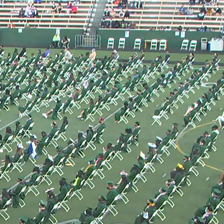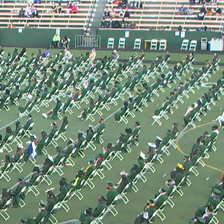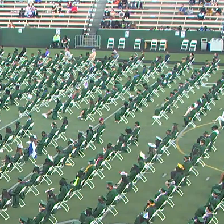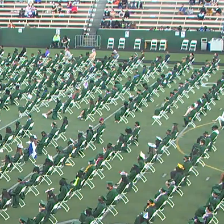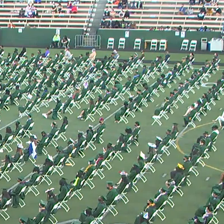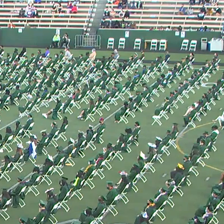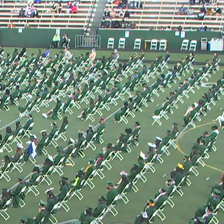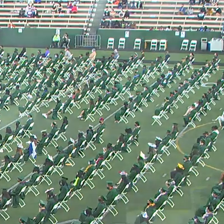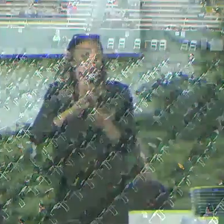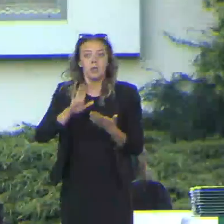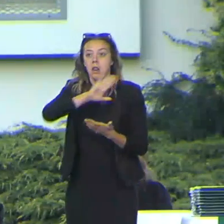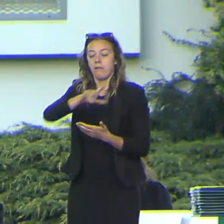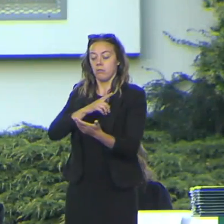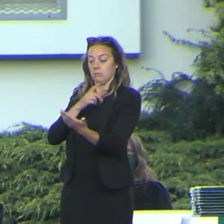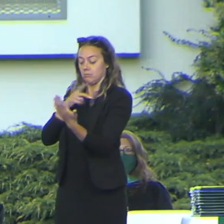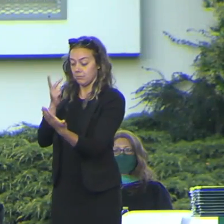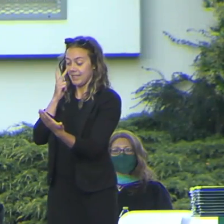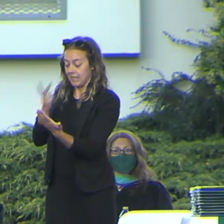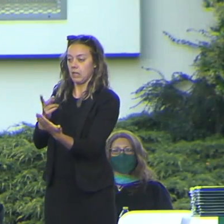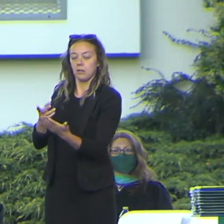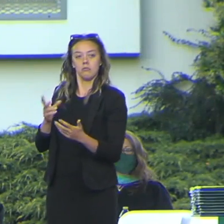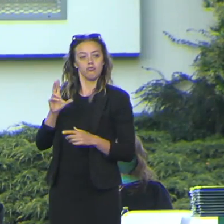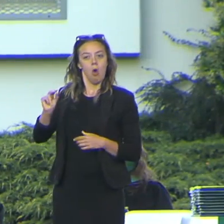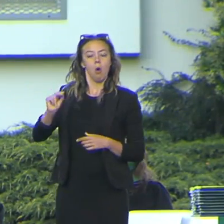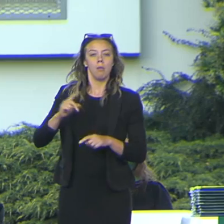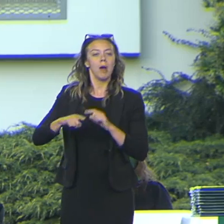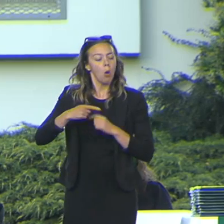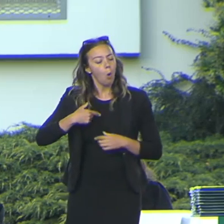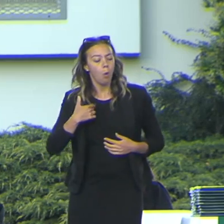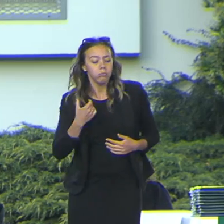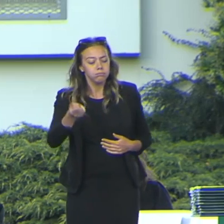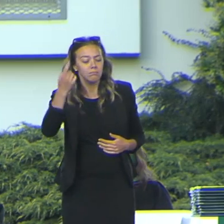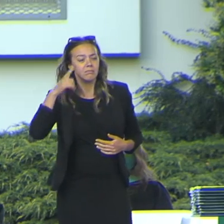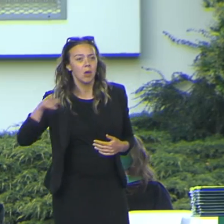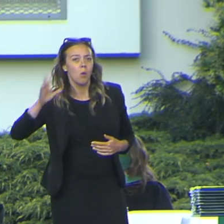it and they dedicate their lives to supporting the change process.